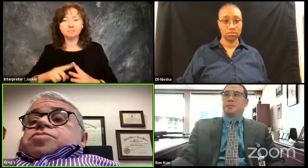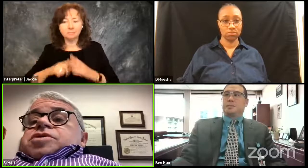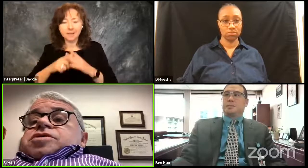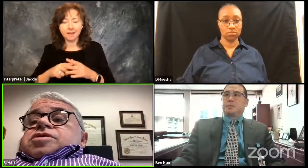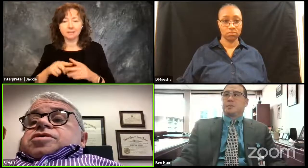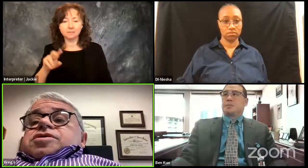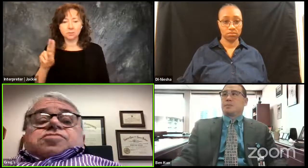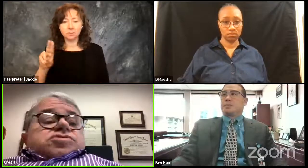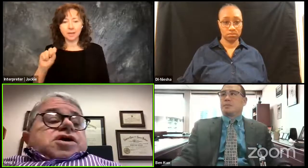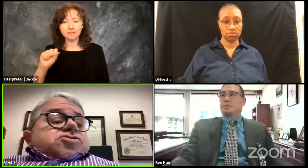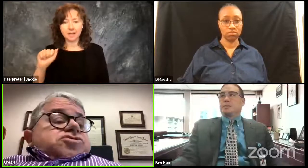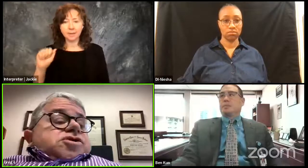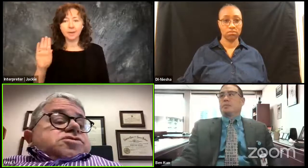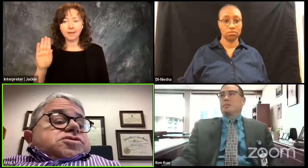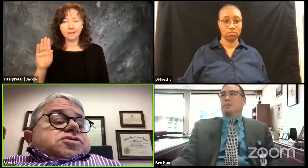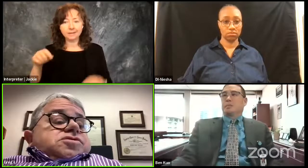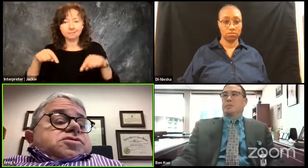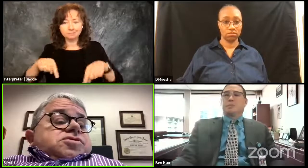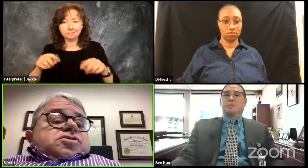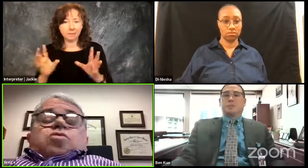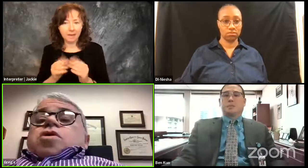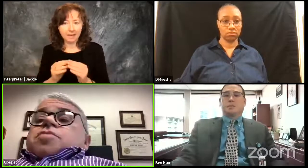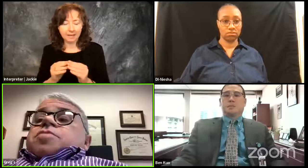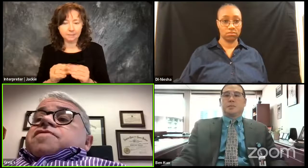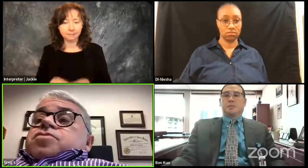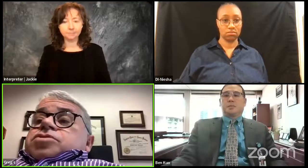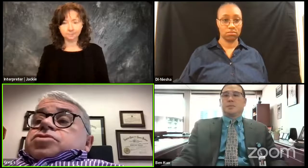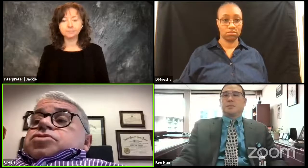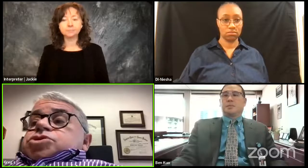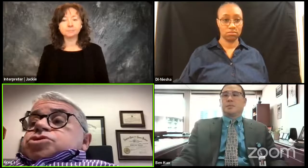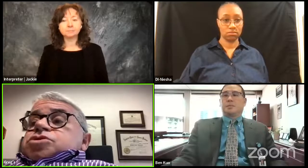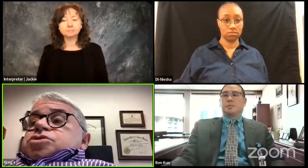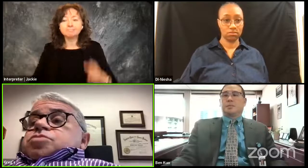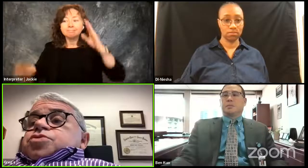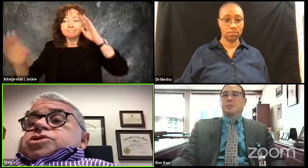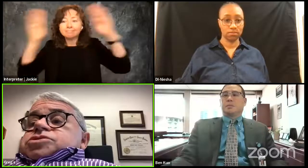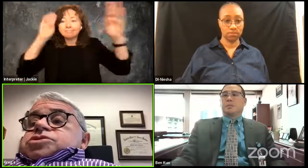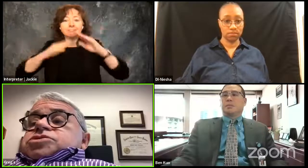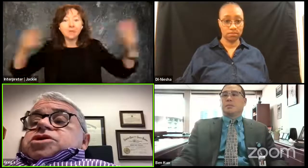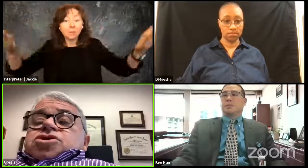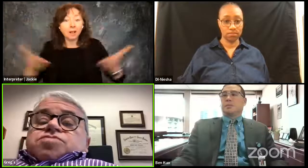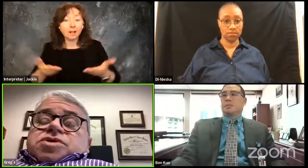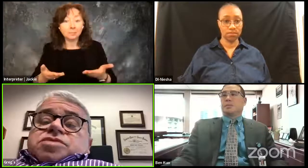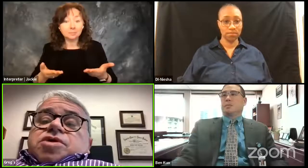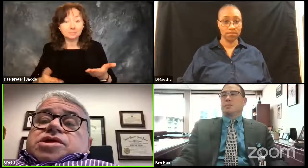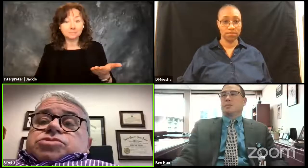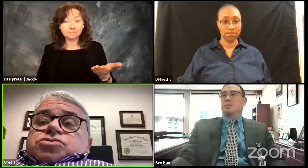And with that said, welcome, everybody, who is present in today's meeting, my name is